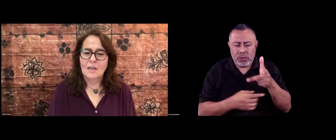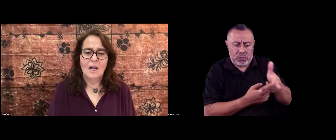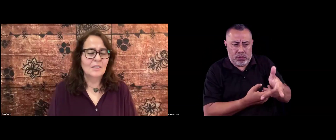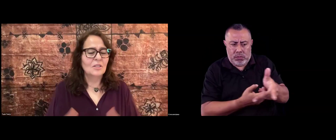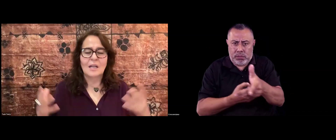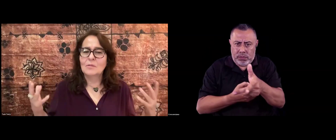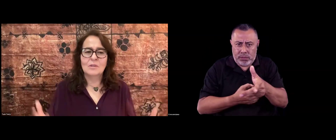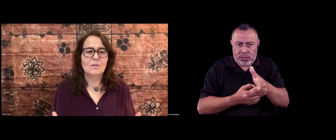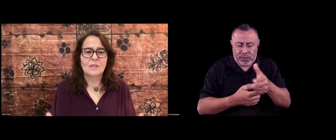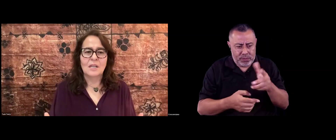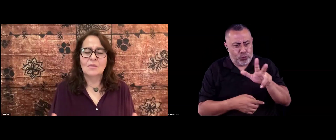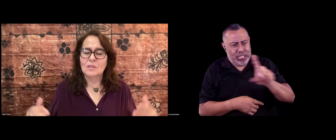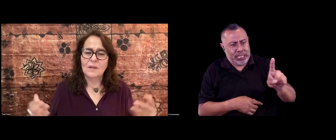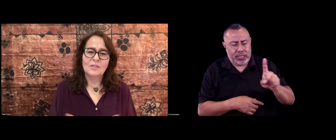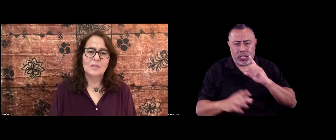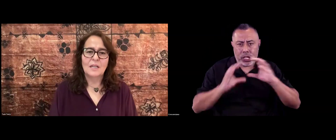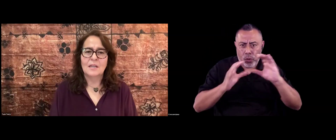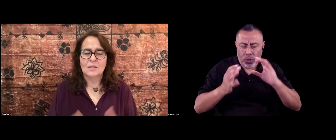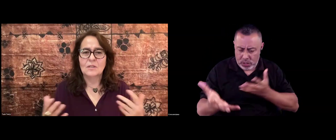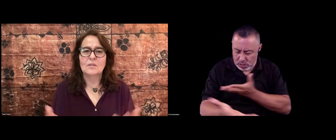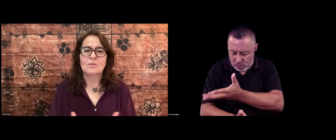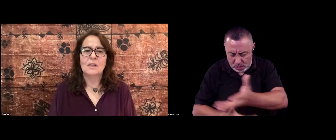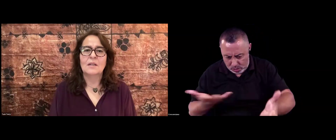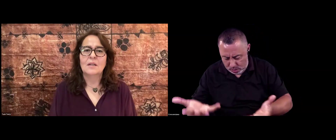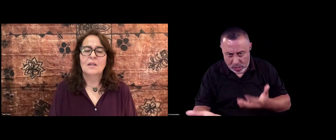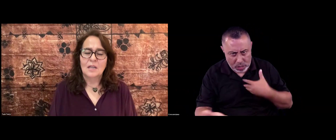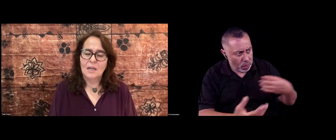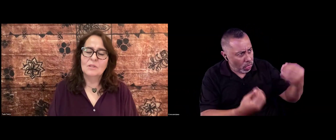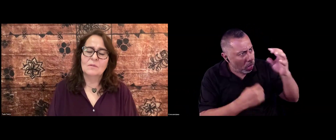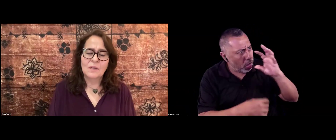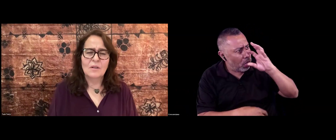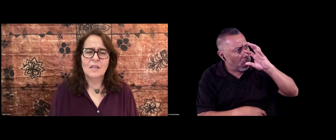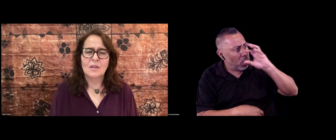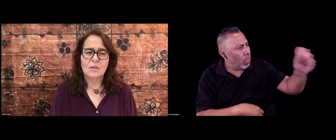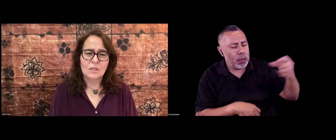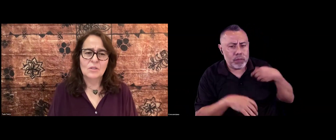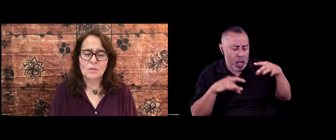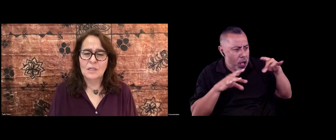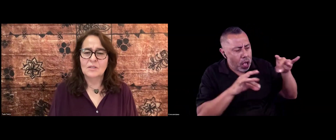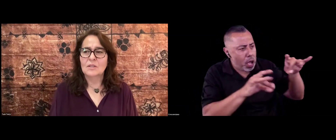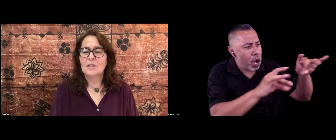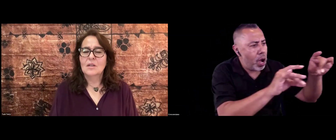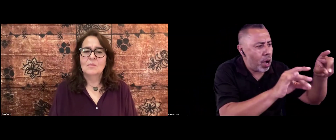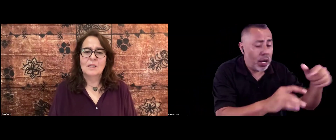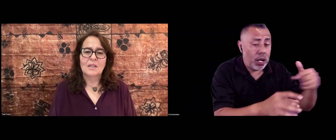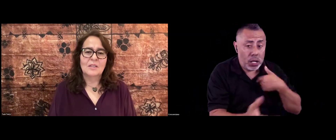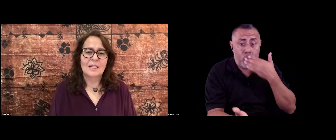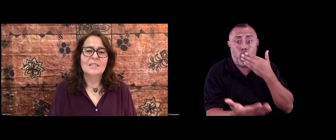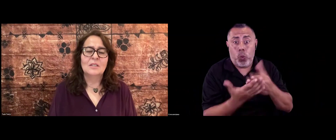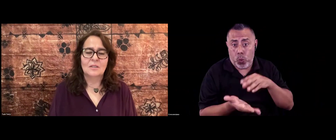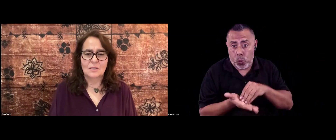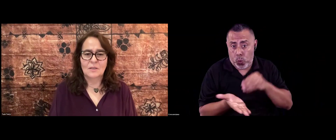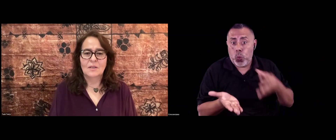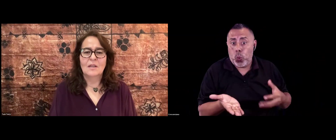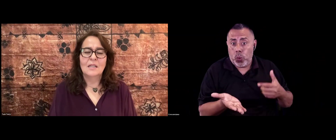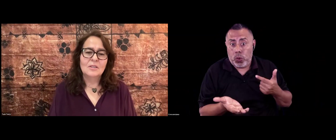I just absolutely was fascinated. I took to it. And I was a very good student. Because I listened.